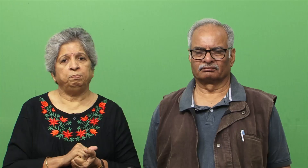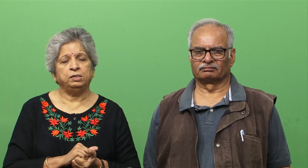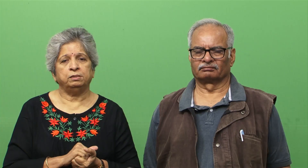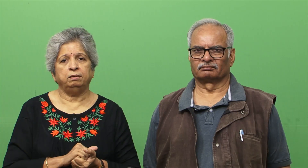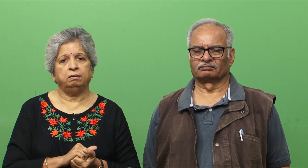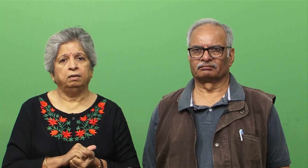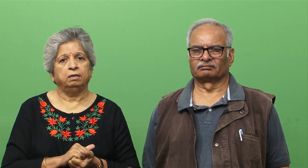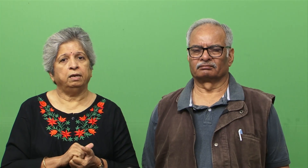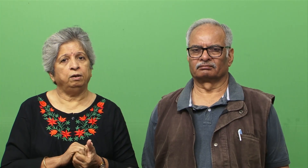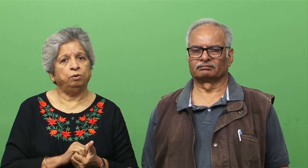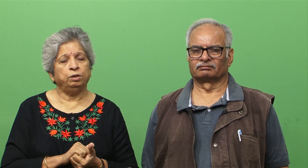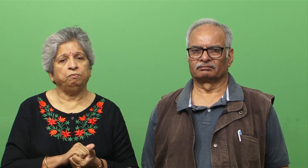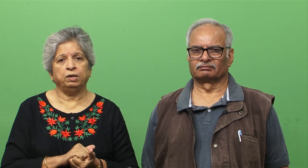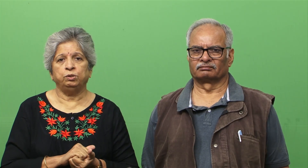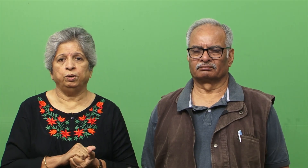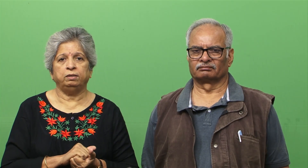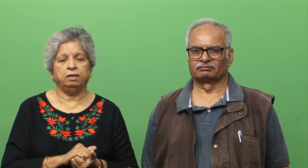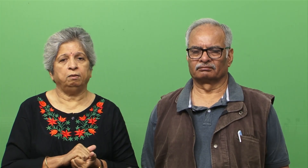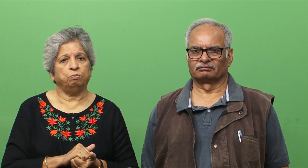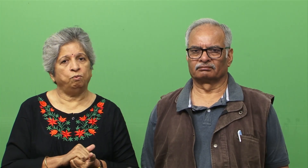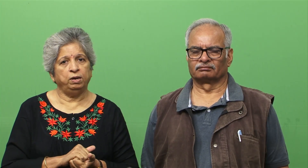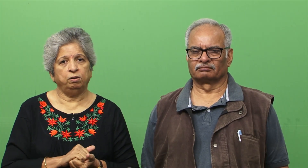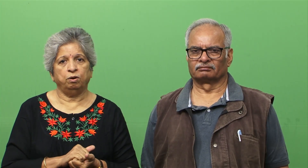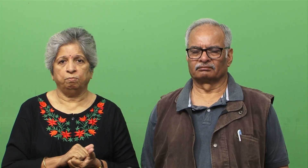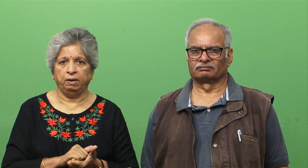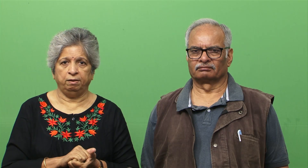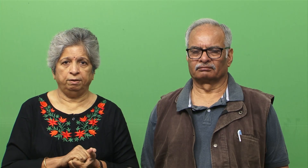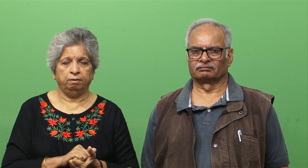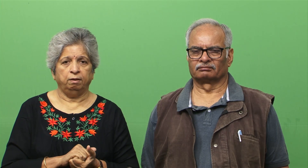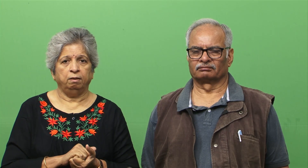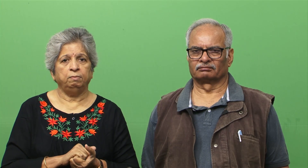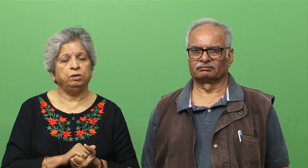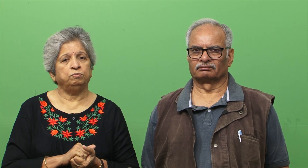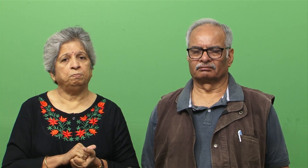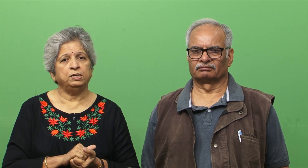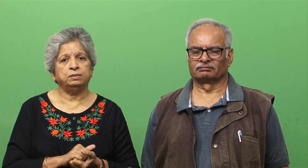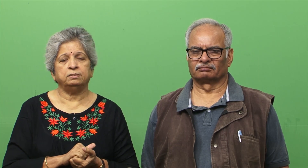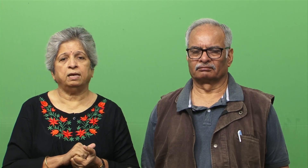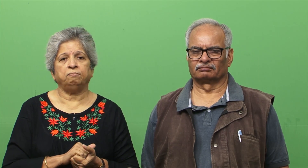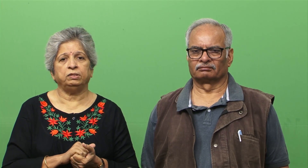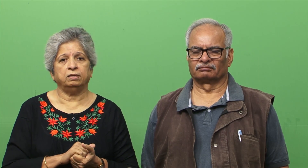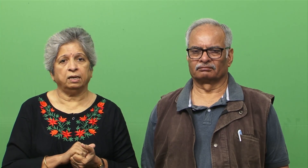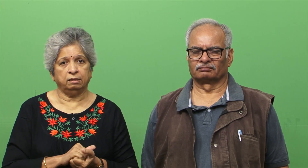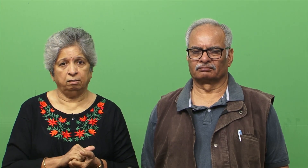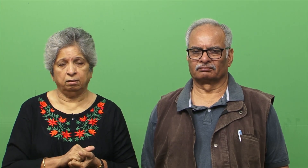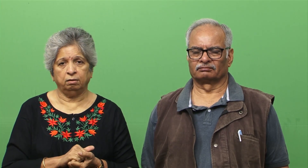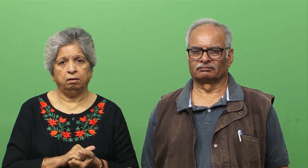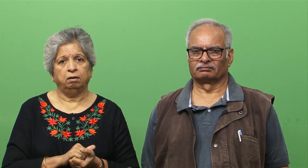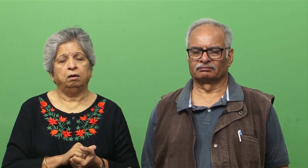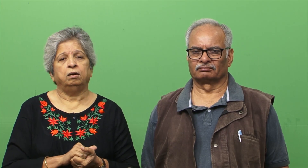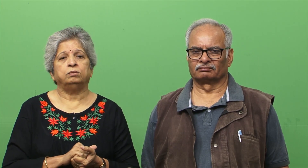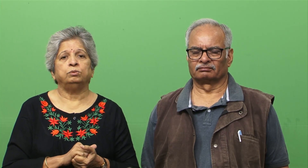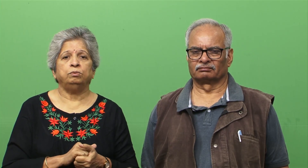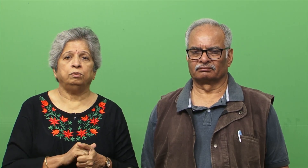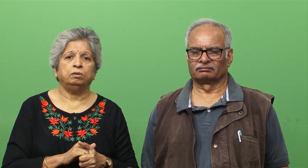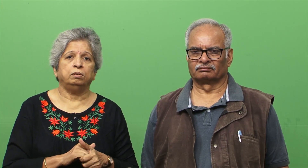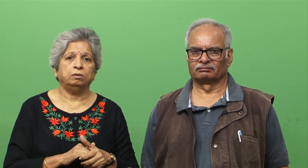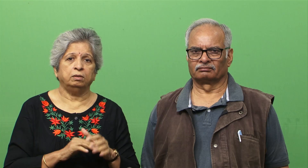patient cannot evacuate their bowel or bladder many of the patients are with the catheter so